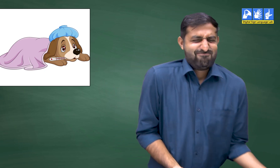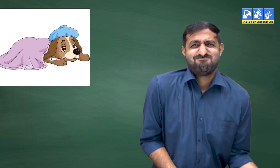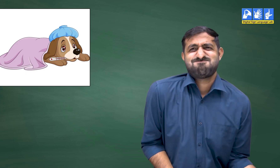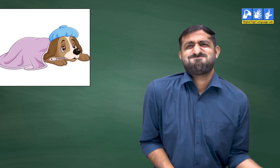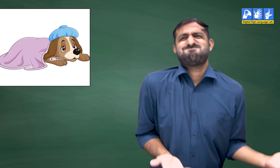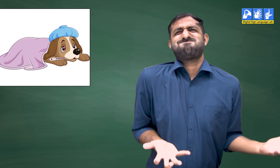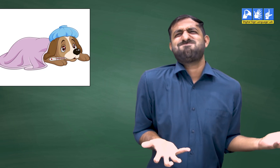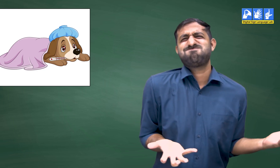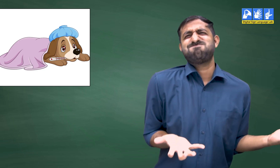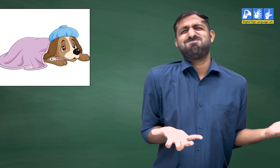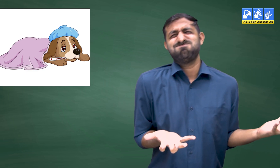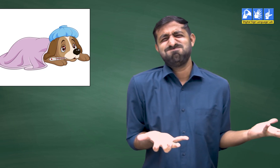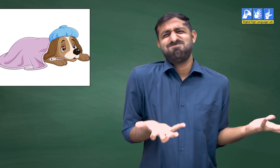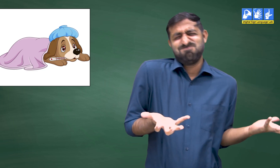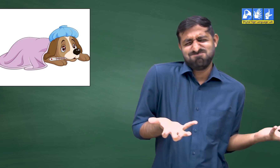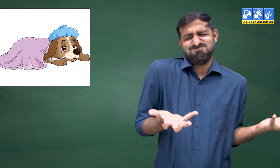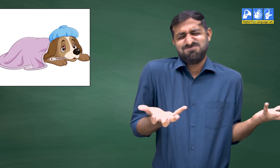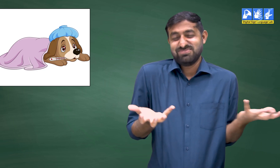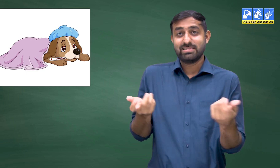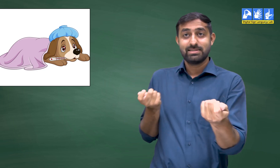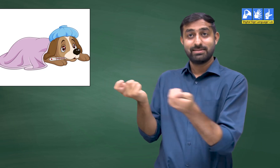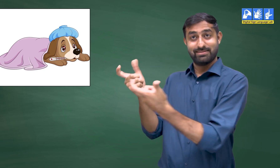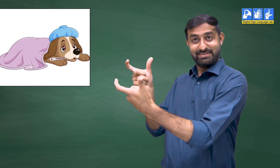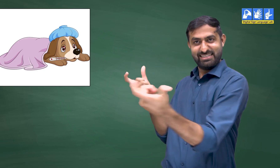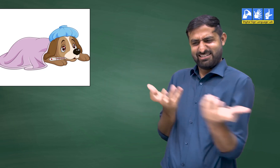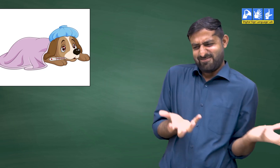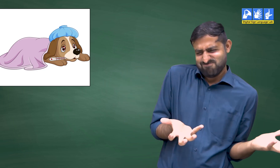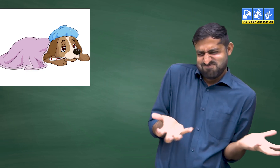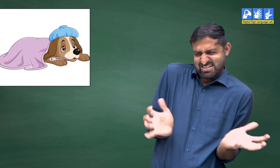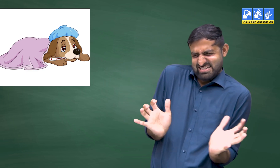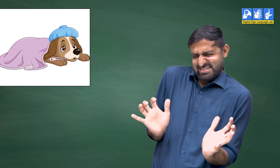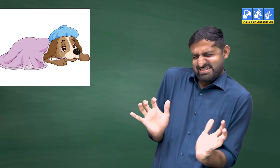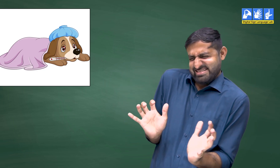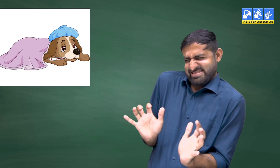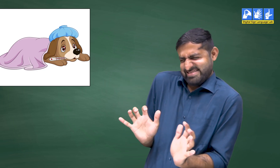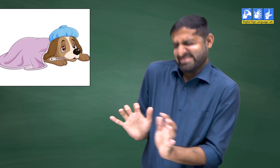Picking up a very heavy Tricki, Dr. placed him into the car.